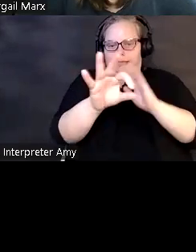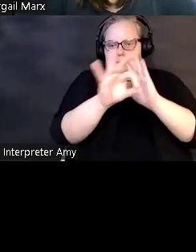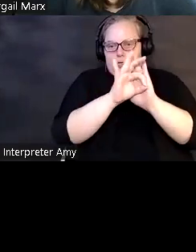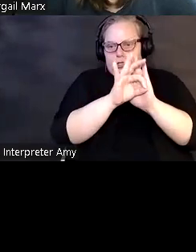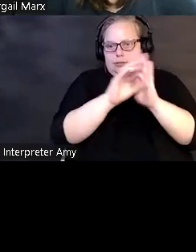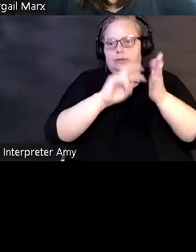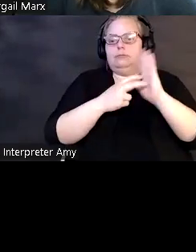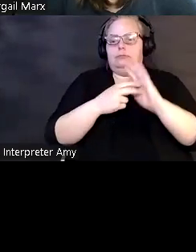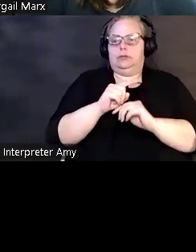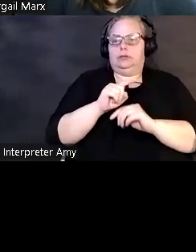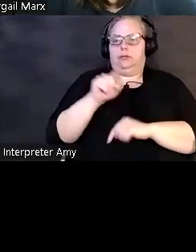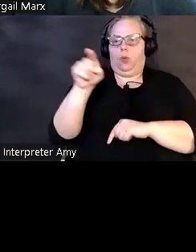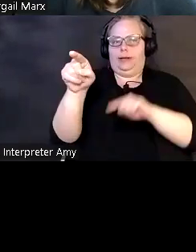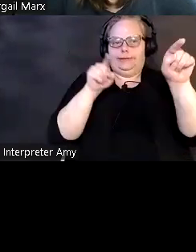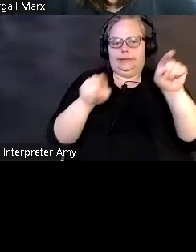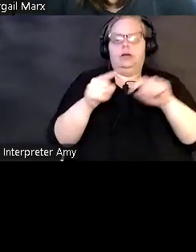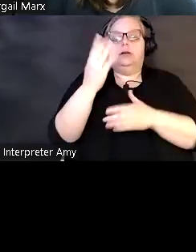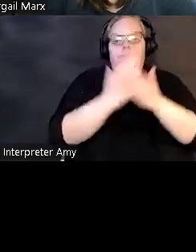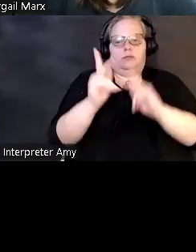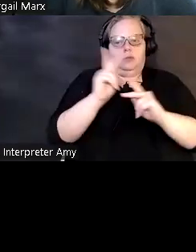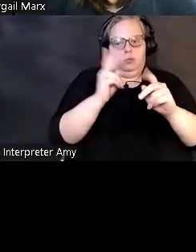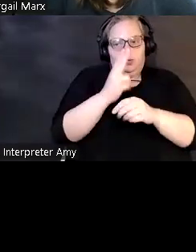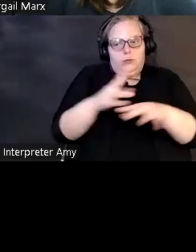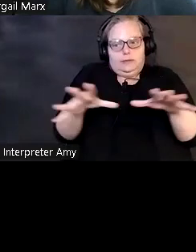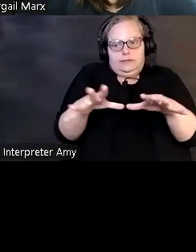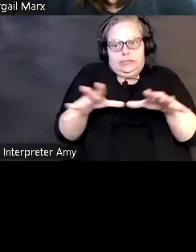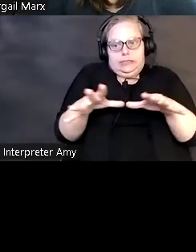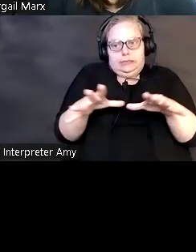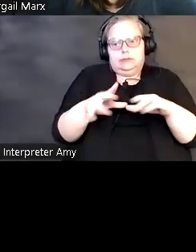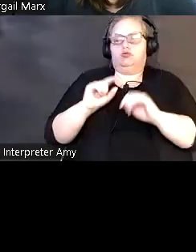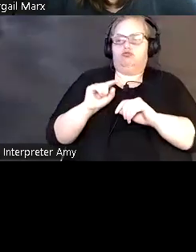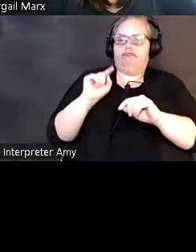Some people will even point with their toes using a head pointer, which might be like a